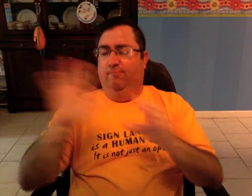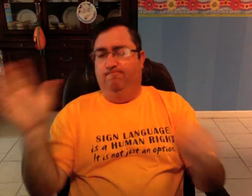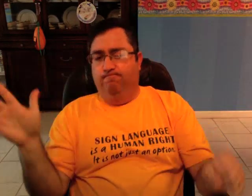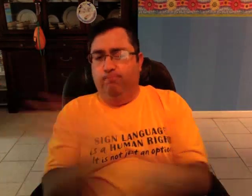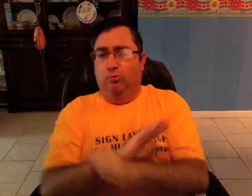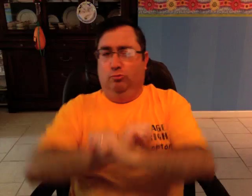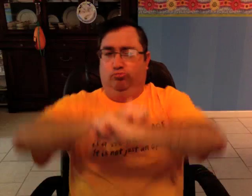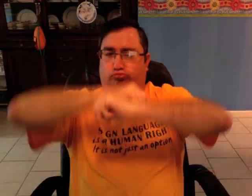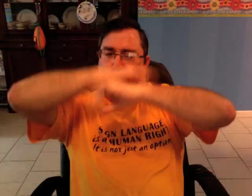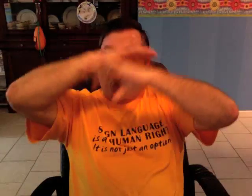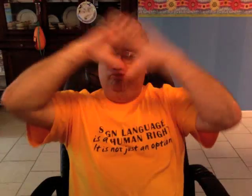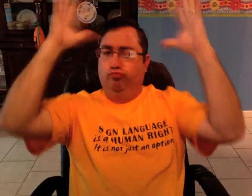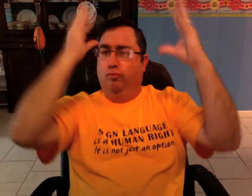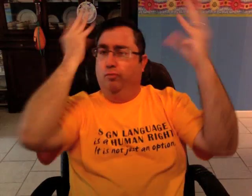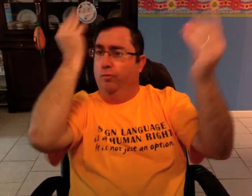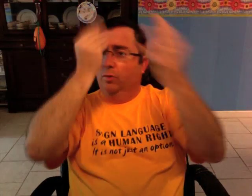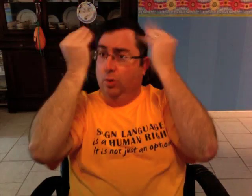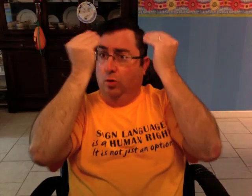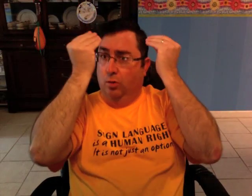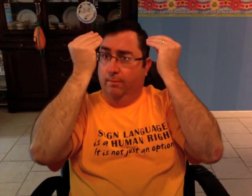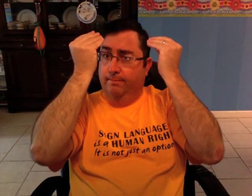fullness of thought,